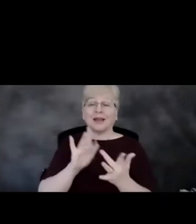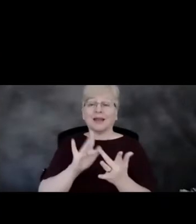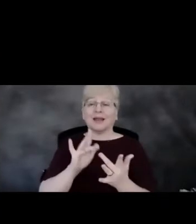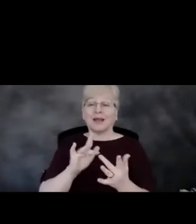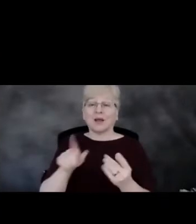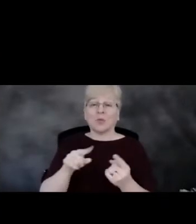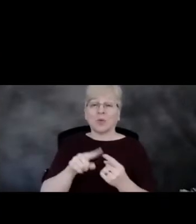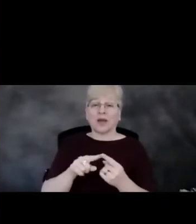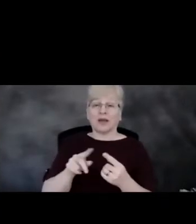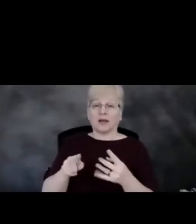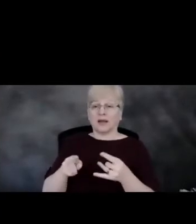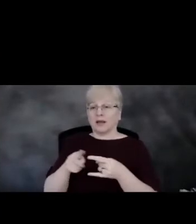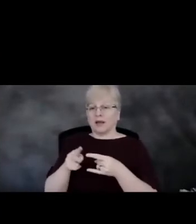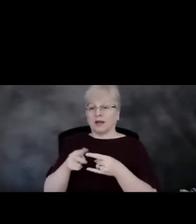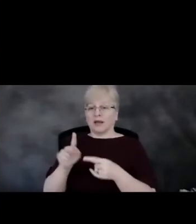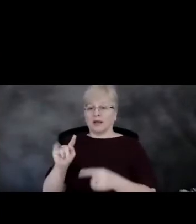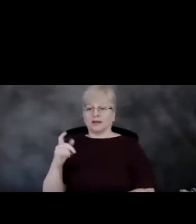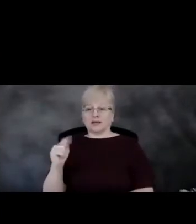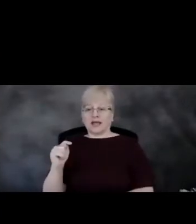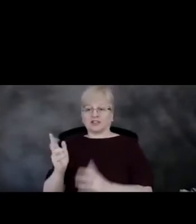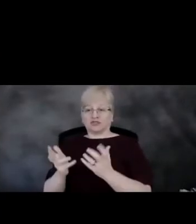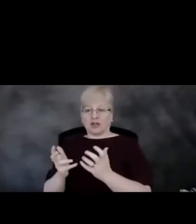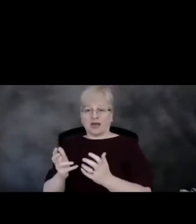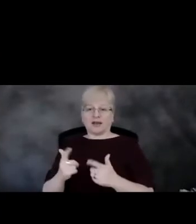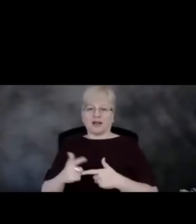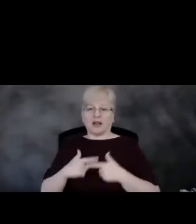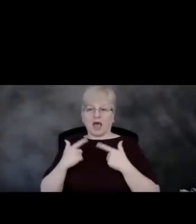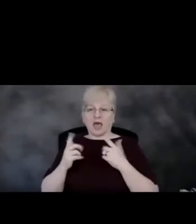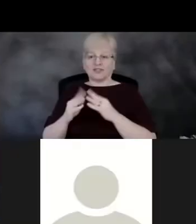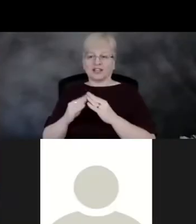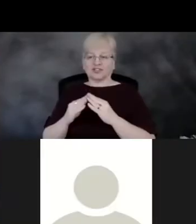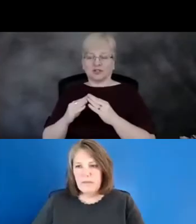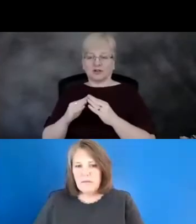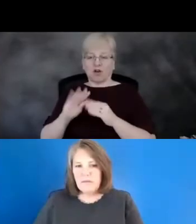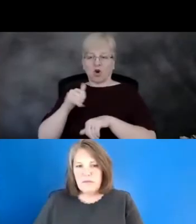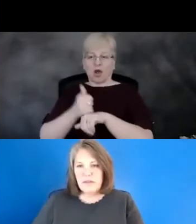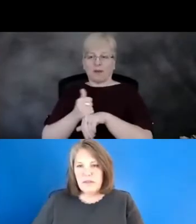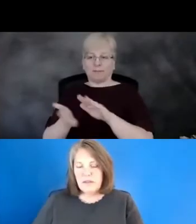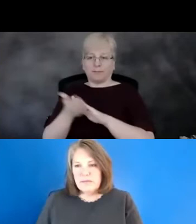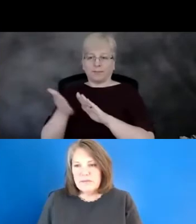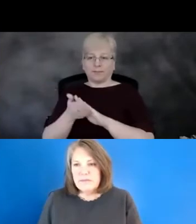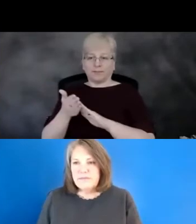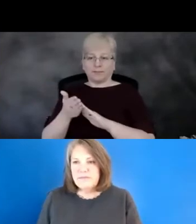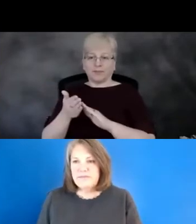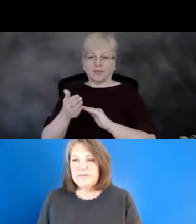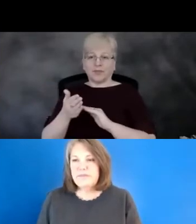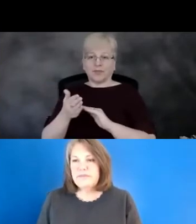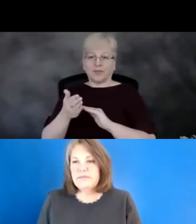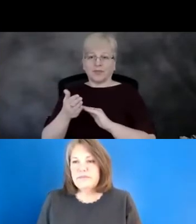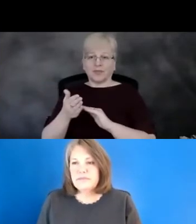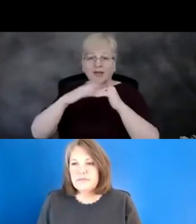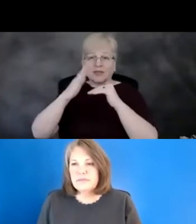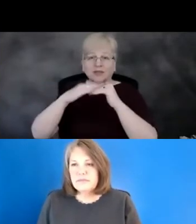17:00:38 You can also take a look up here at this message board. For any information